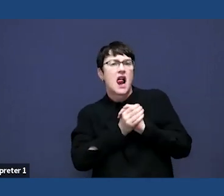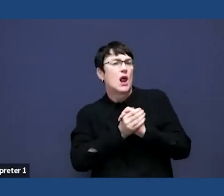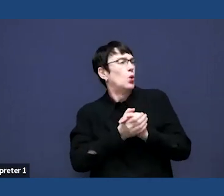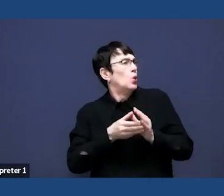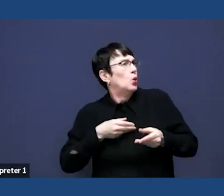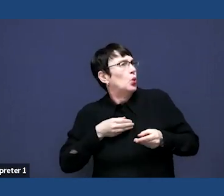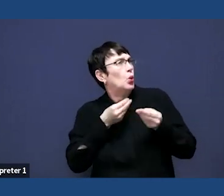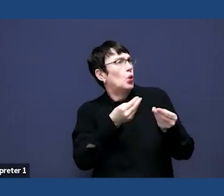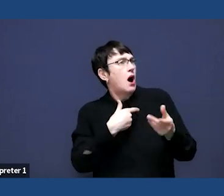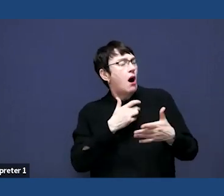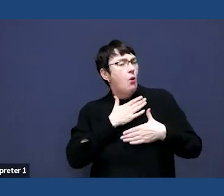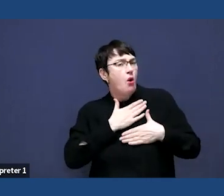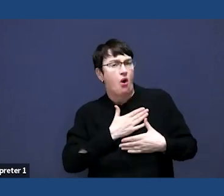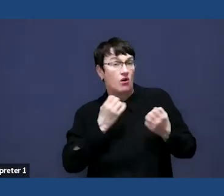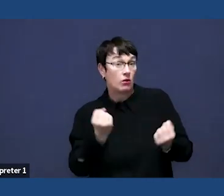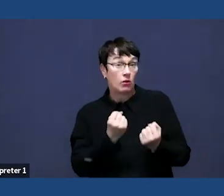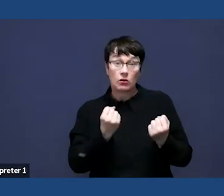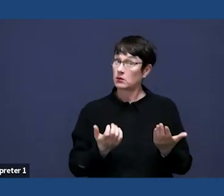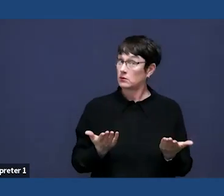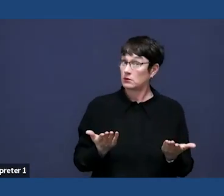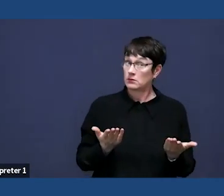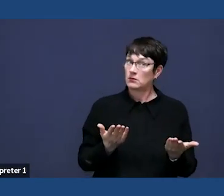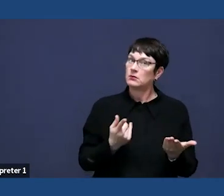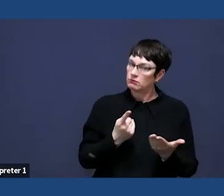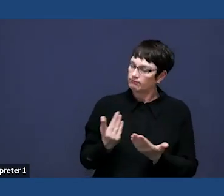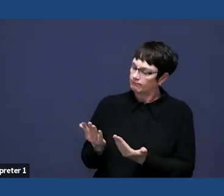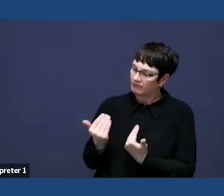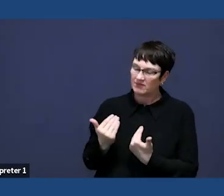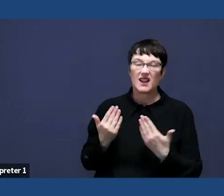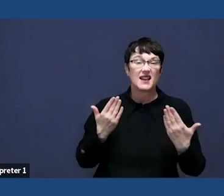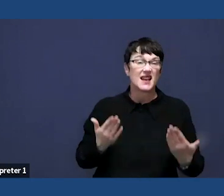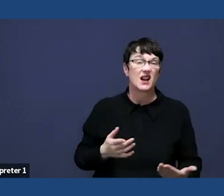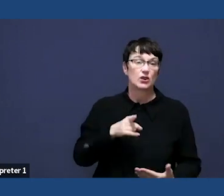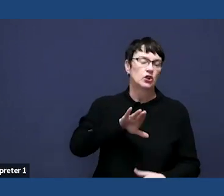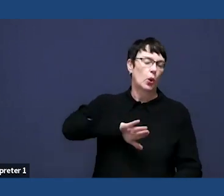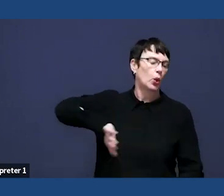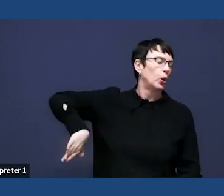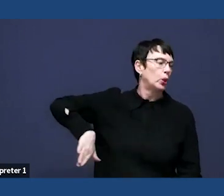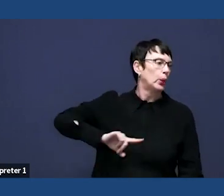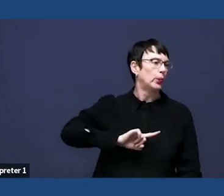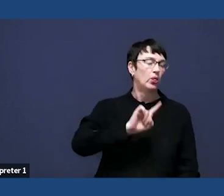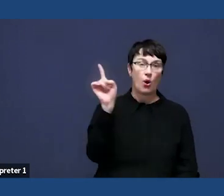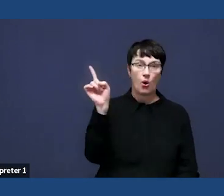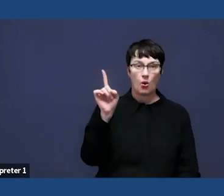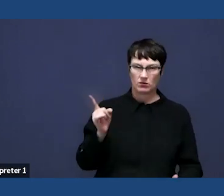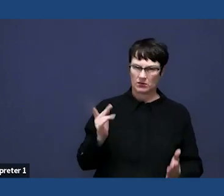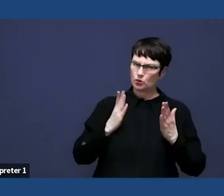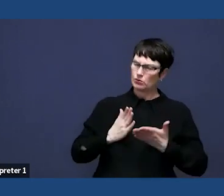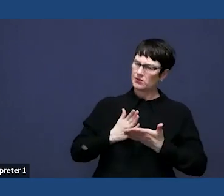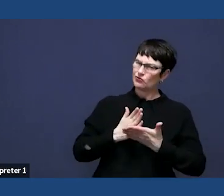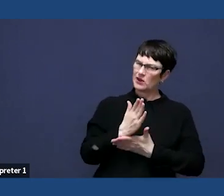Instead of that being taken away, that human right being taken away if you go to a residency,